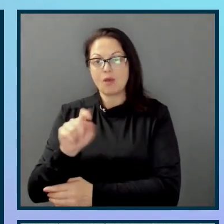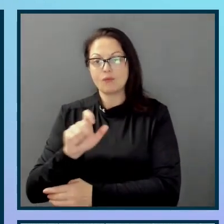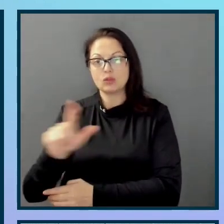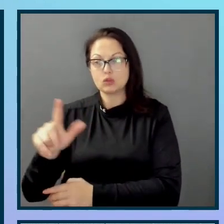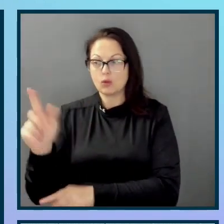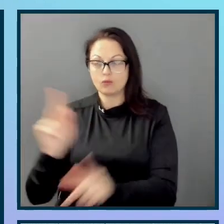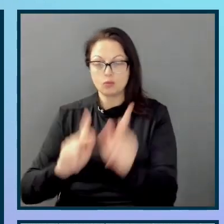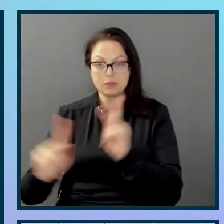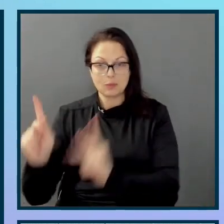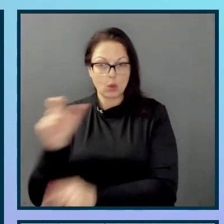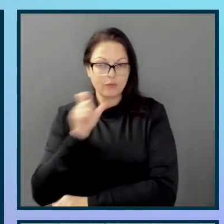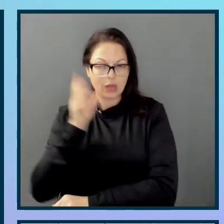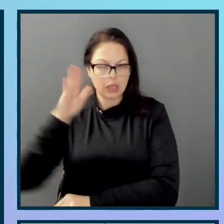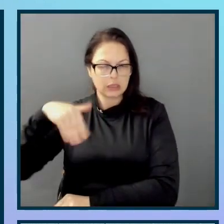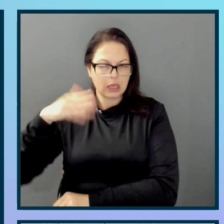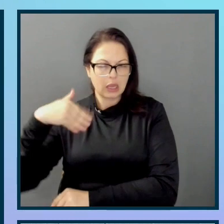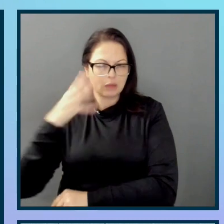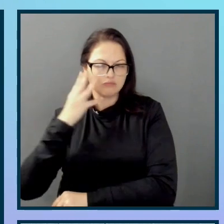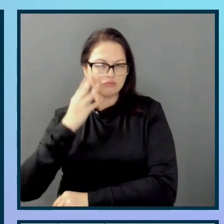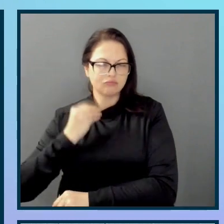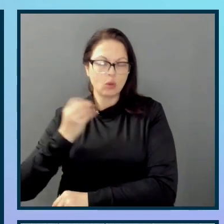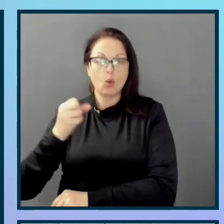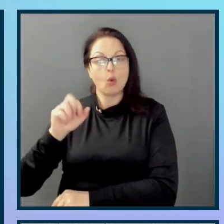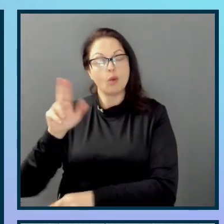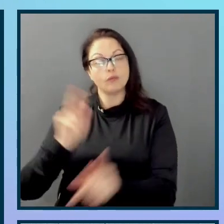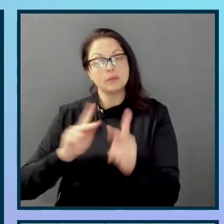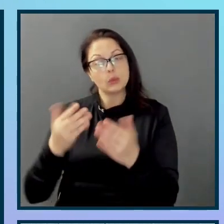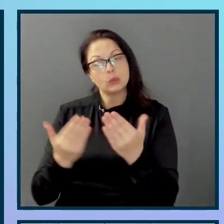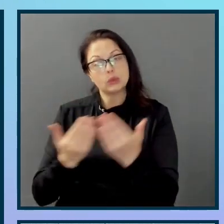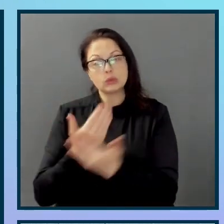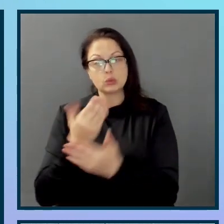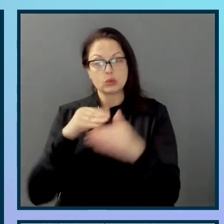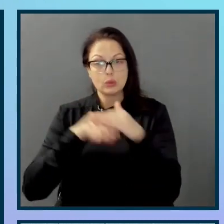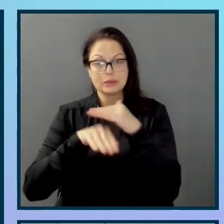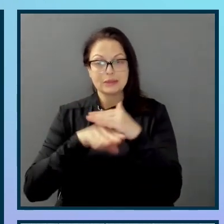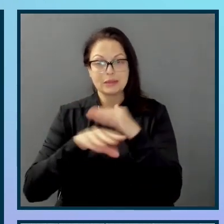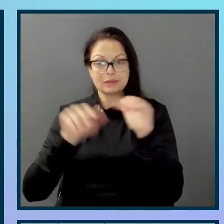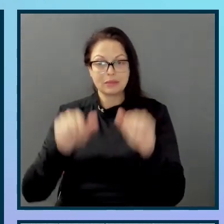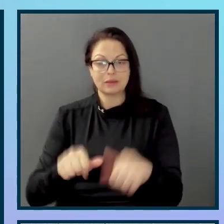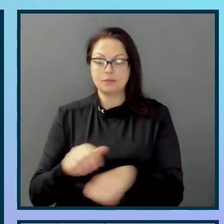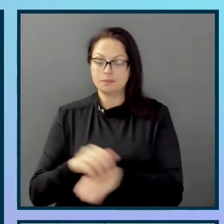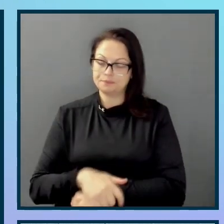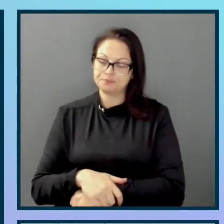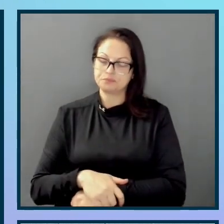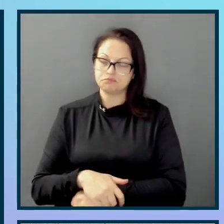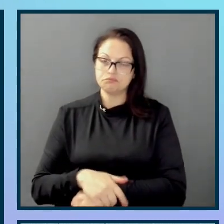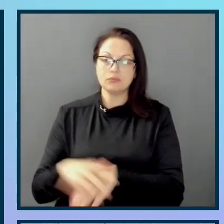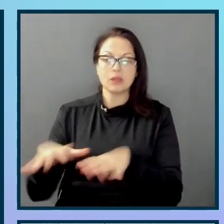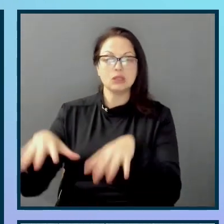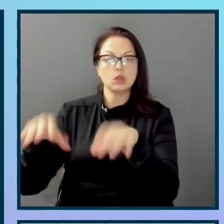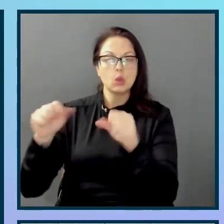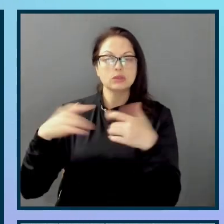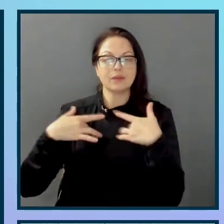or those that are newer to accessibility. You could also host an event on global accessibility awareness day,